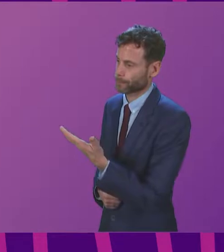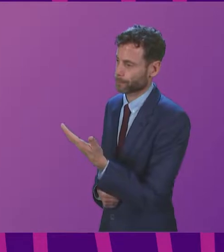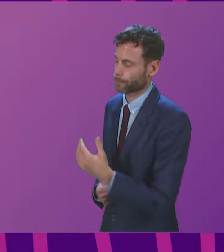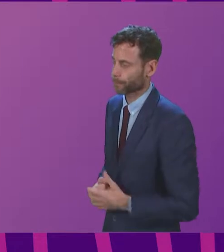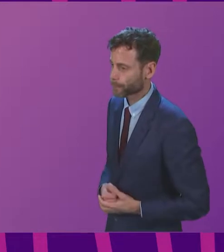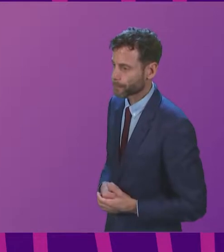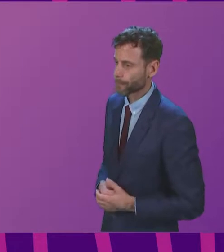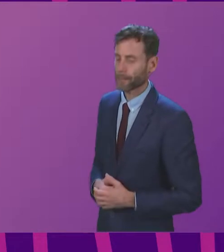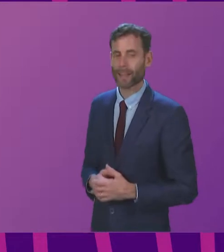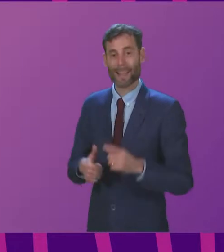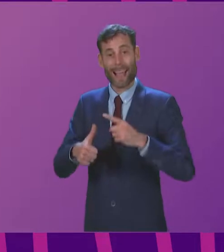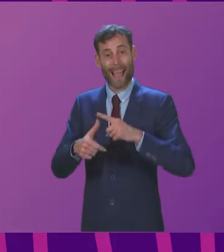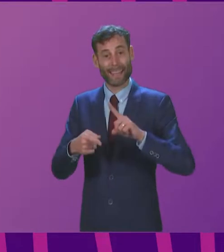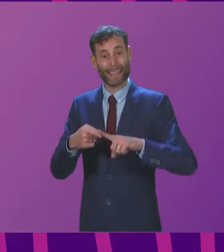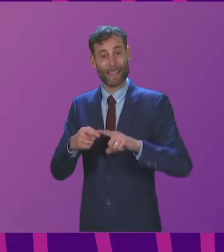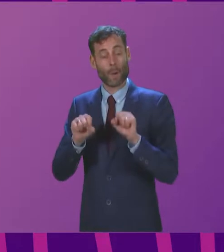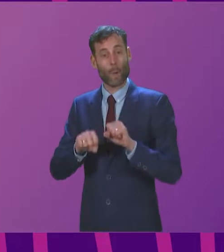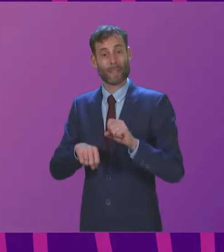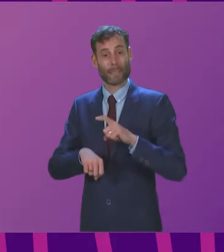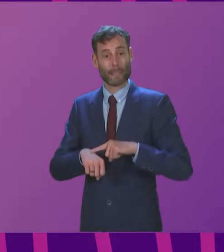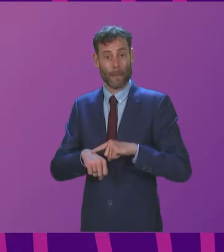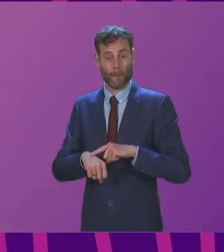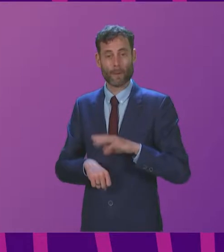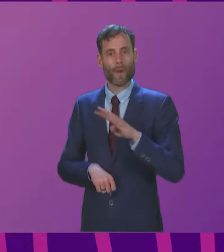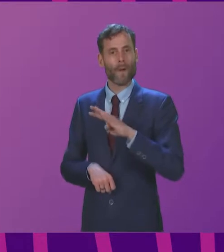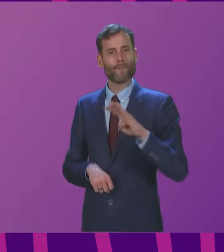Accident and emergency waiting times at Forth Valley royal hospital have been the worst